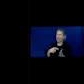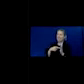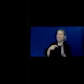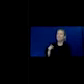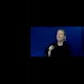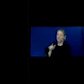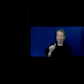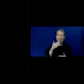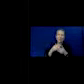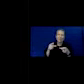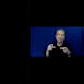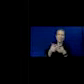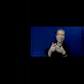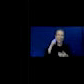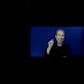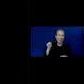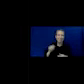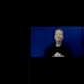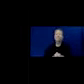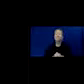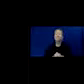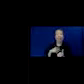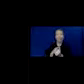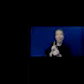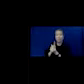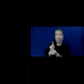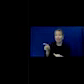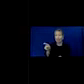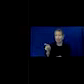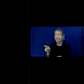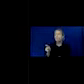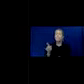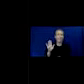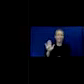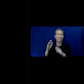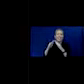When I first met him, he came to the kitchen table in his family home dressed in his car